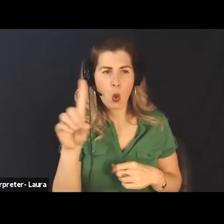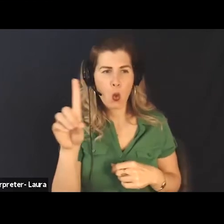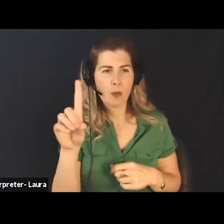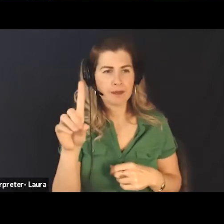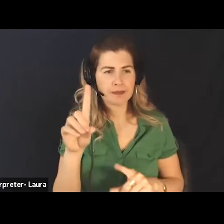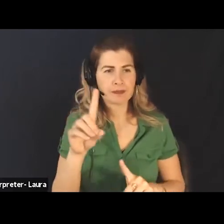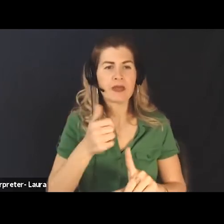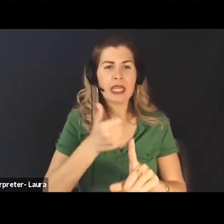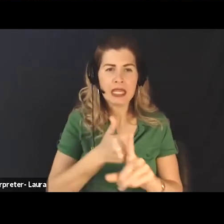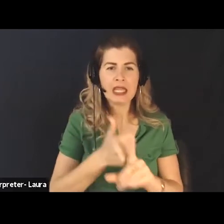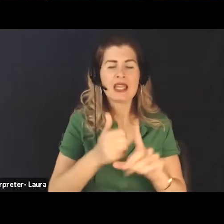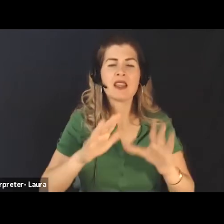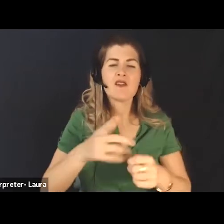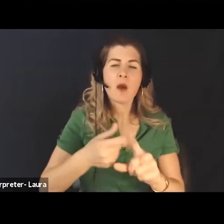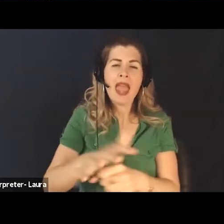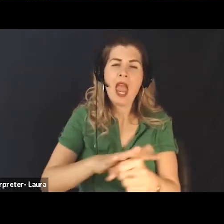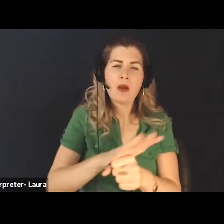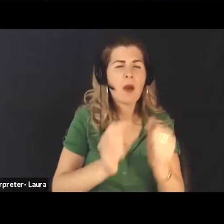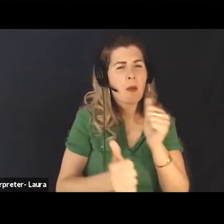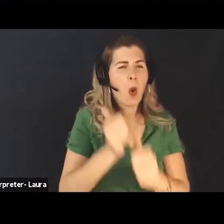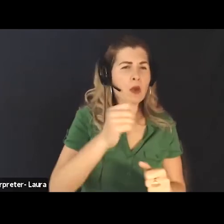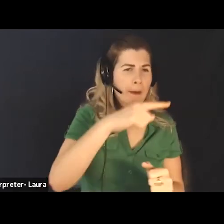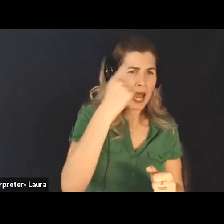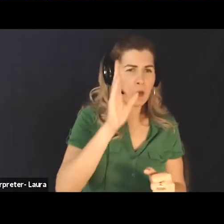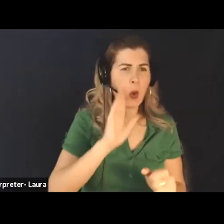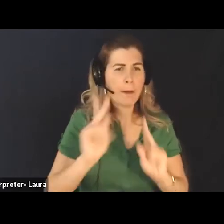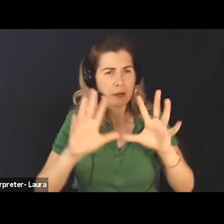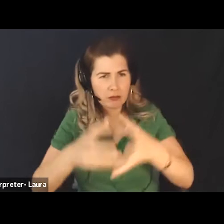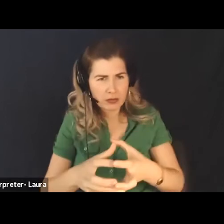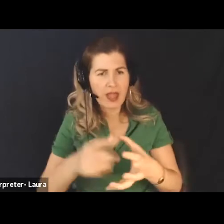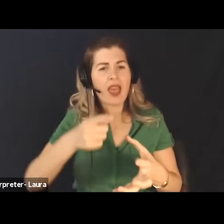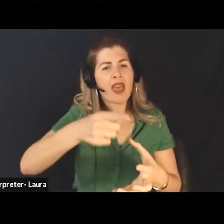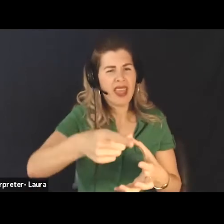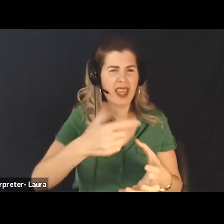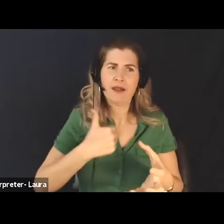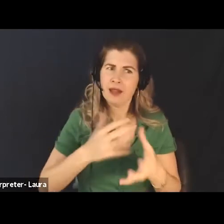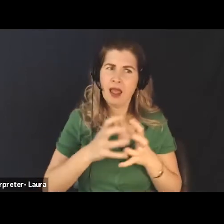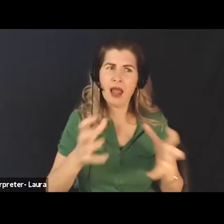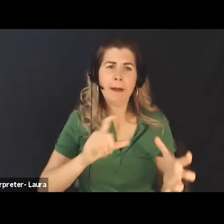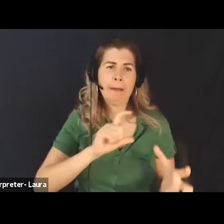and brown and experiences intense amounts of police surveillance and criminalization of people who live there.